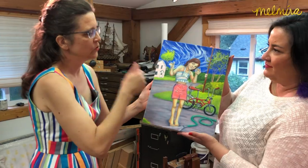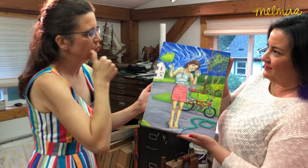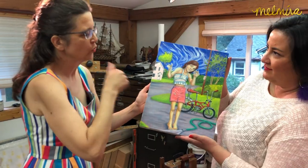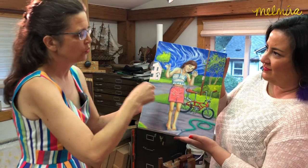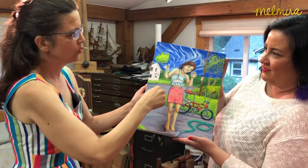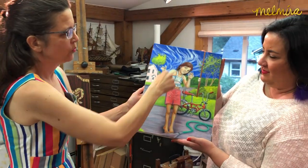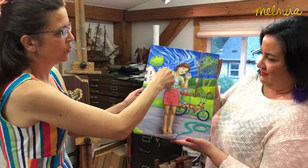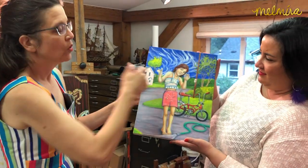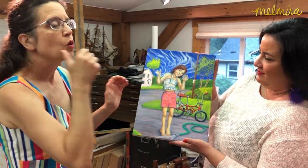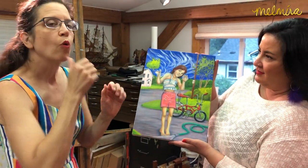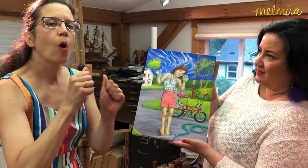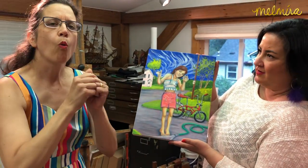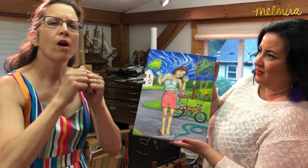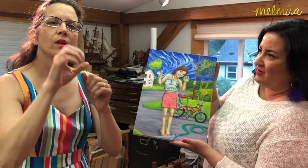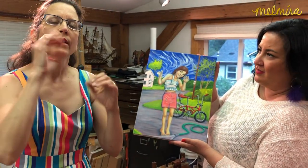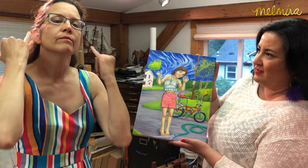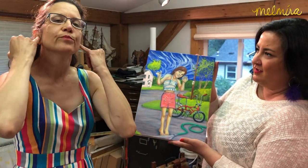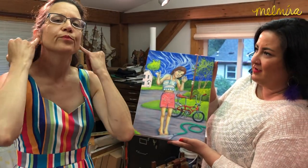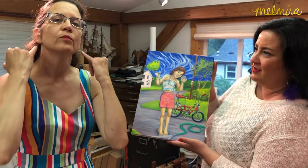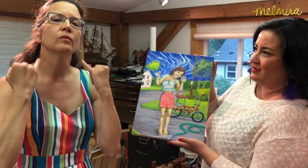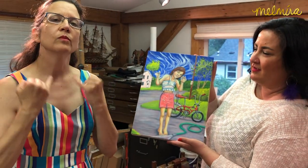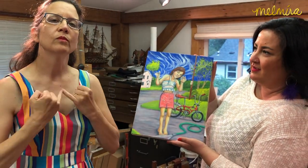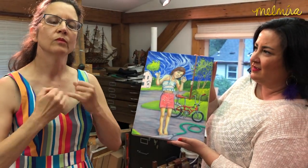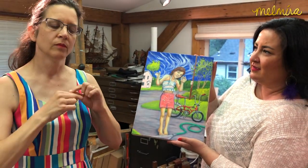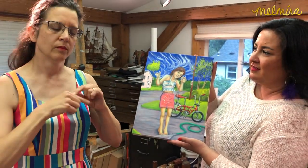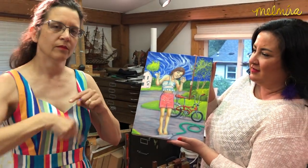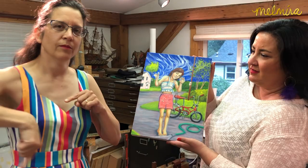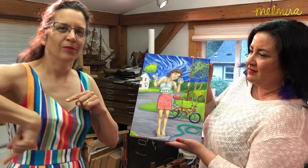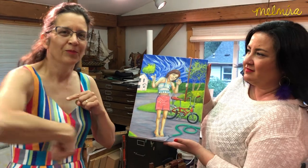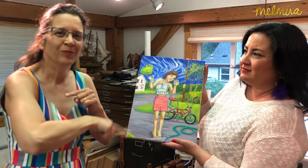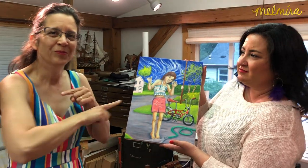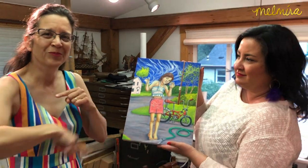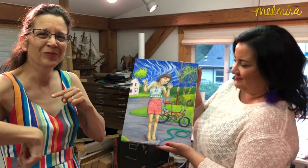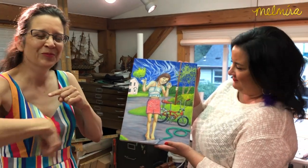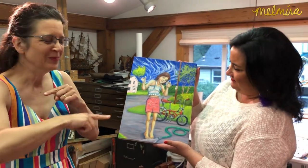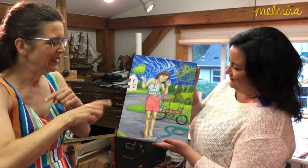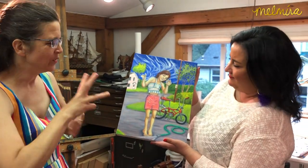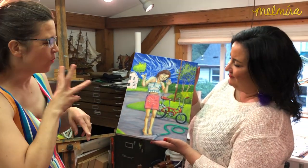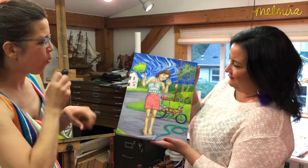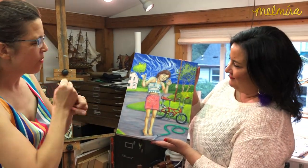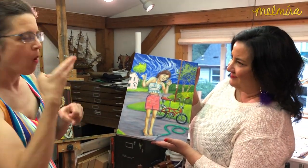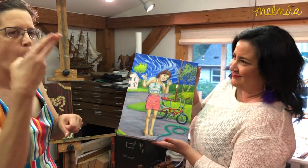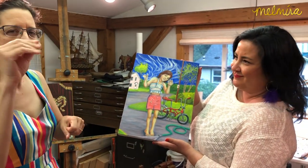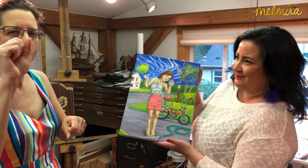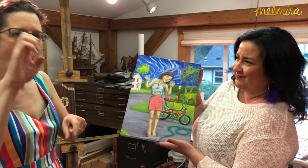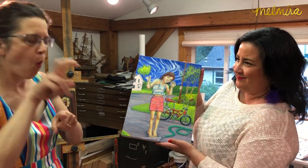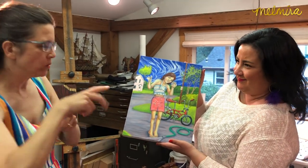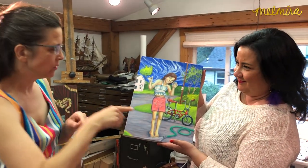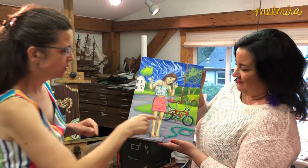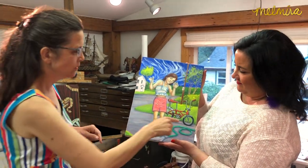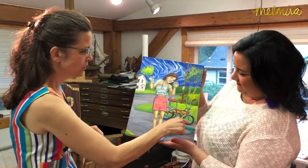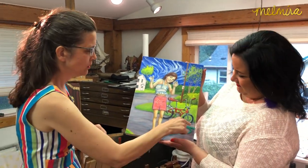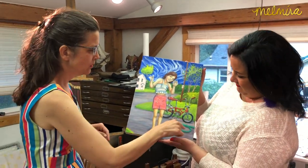This is a girl with a neck loop for her hearing aids. And a water hose.